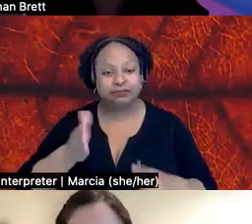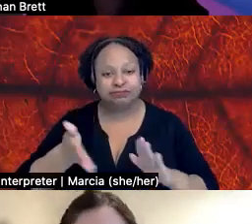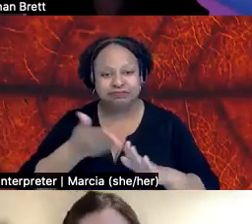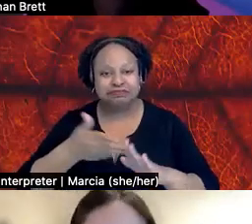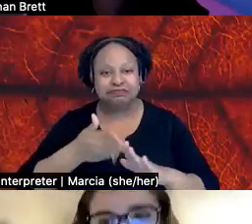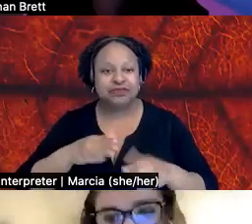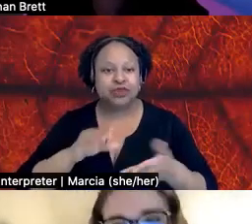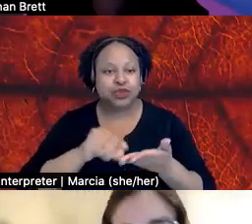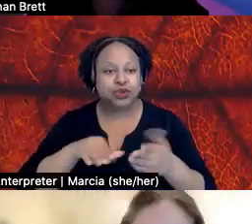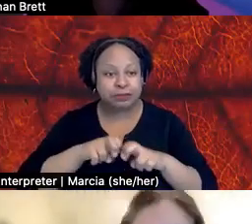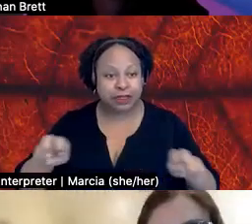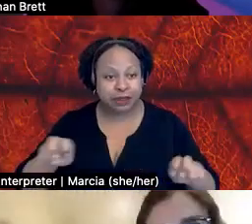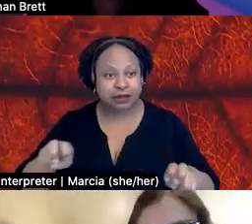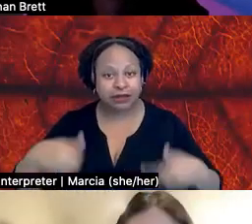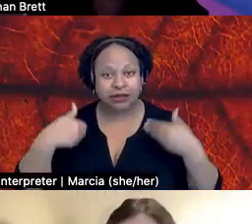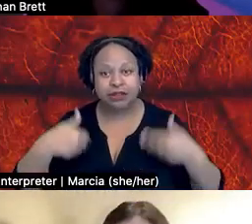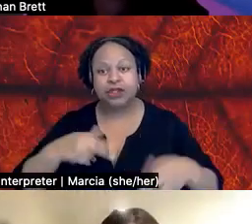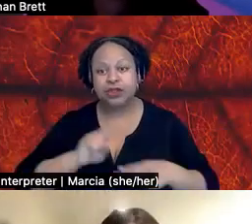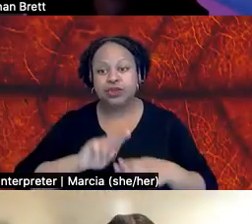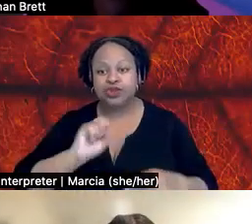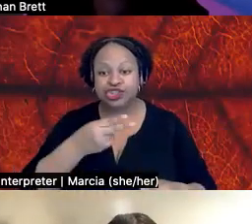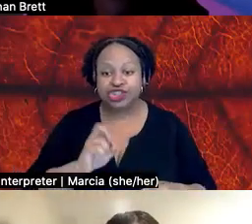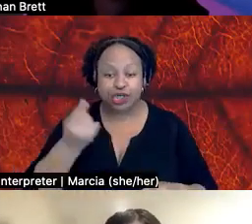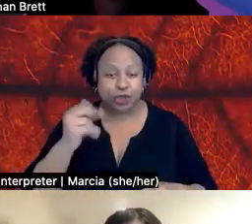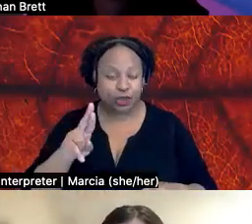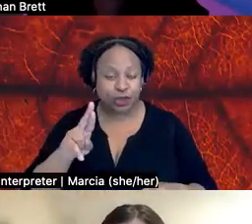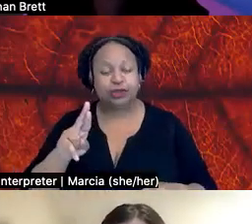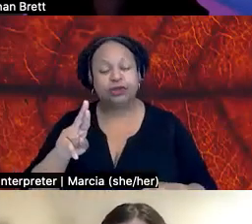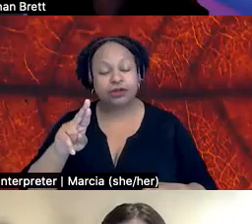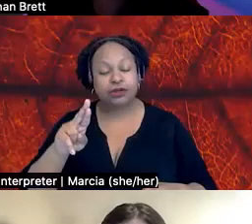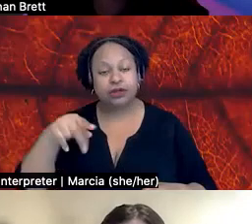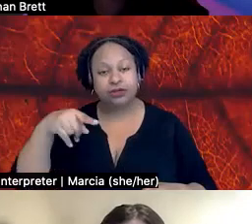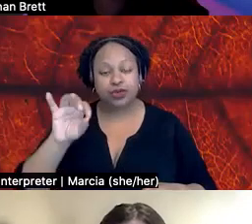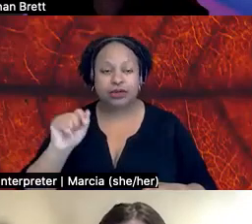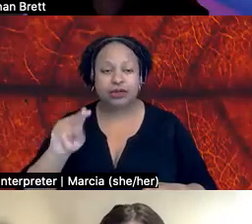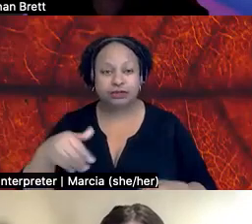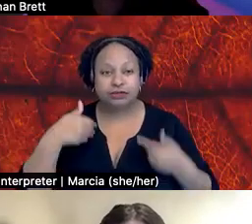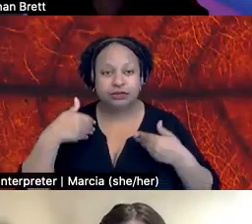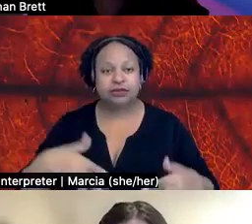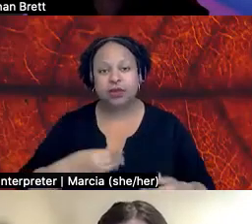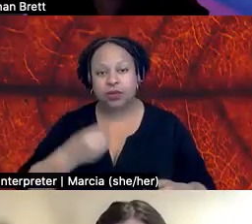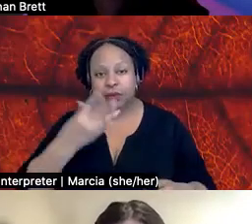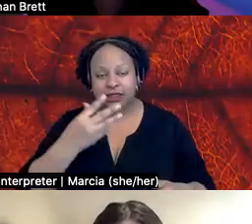I use she and her pronouns and I am a white, this woman in my mid 20s.